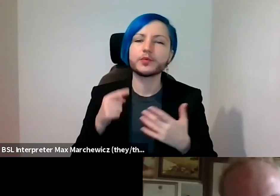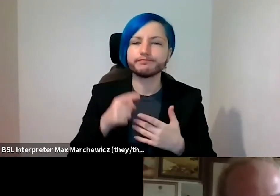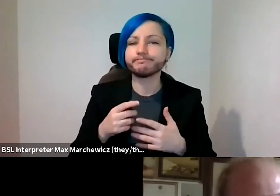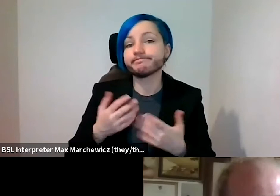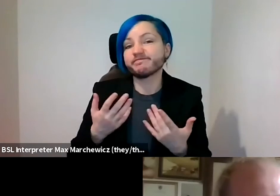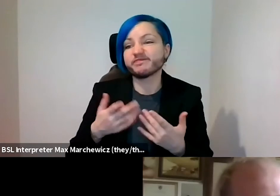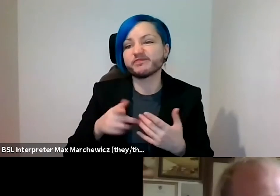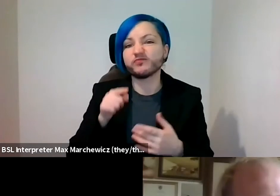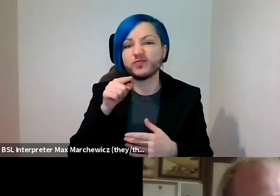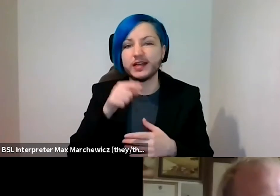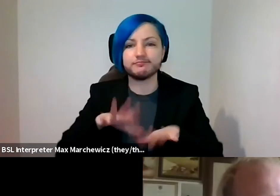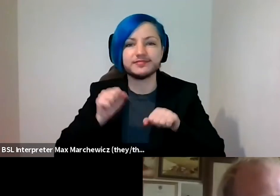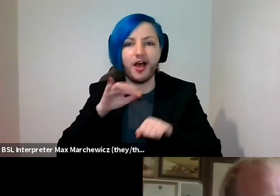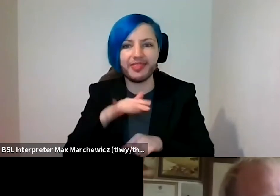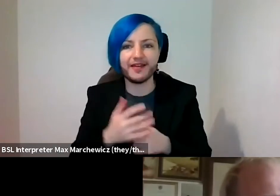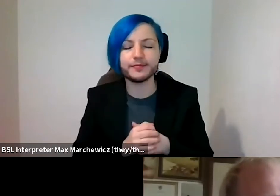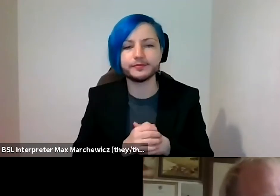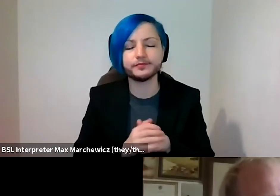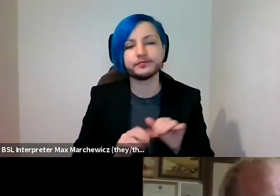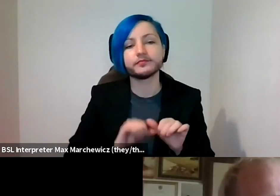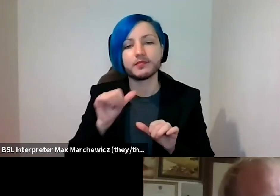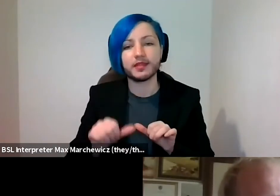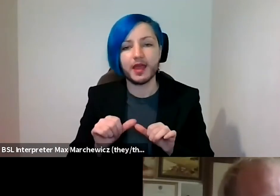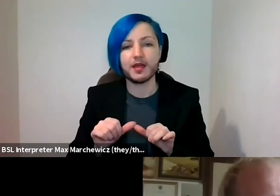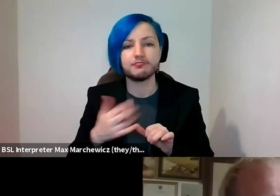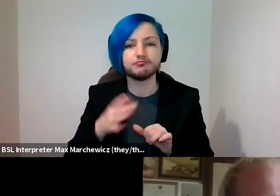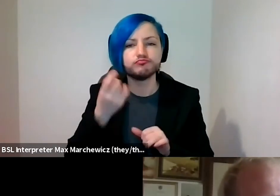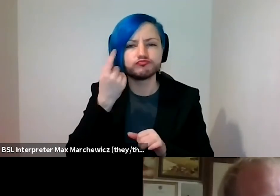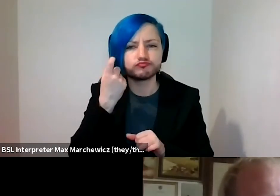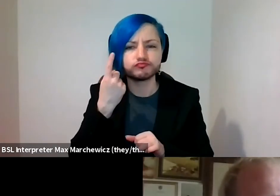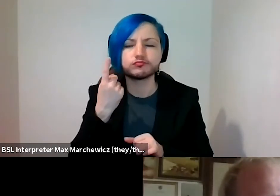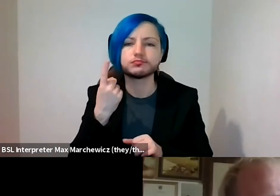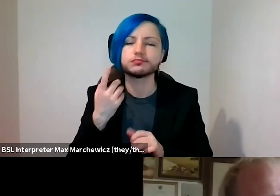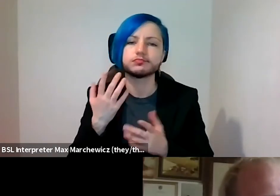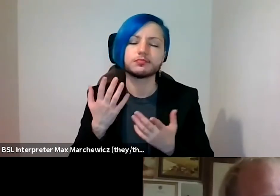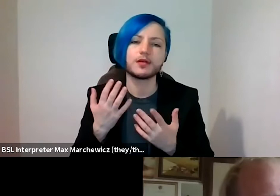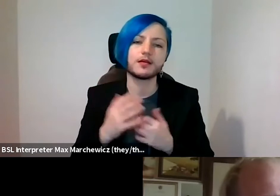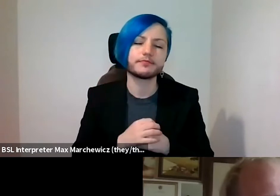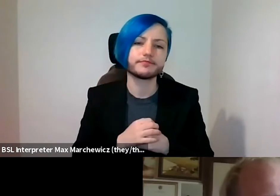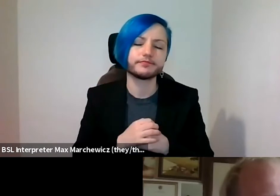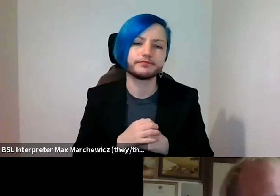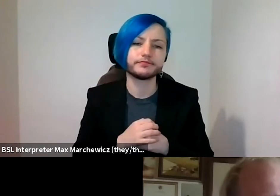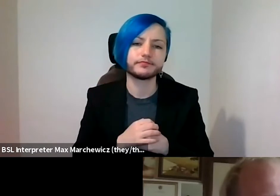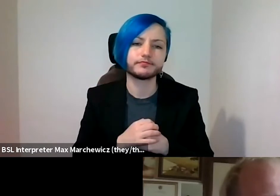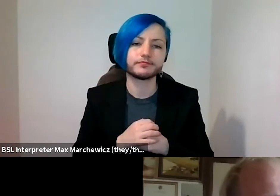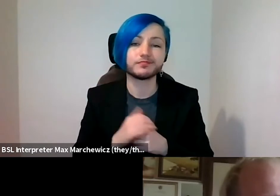And then, of course, I realized that I need to sort of perhaps study what kind